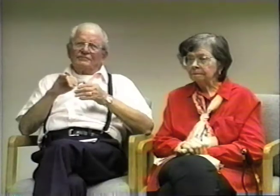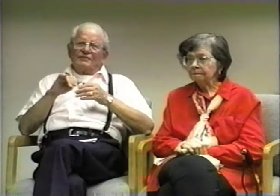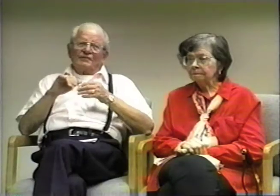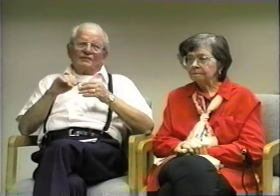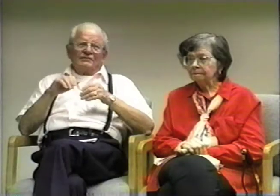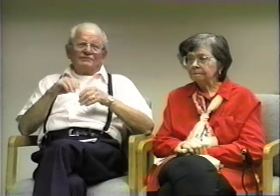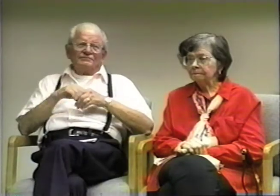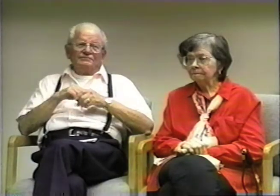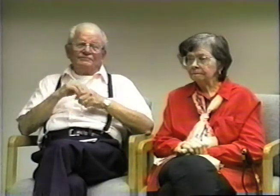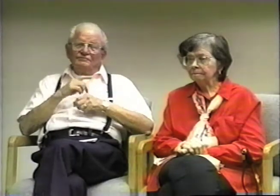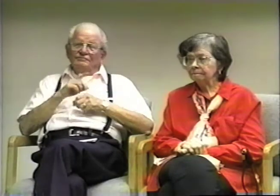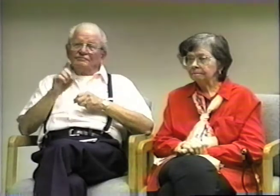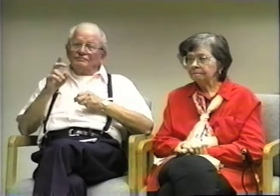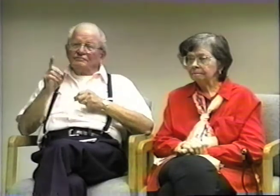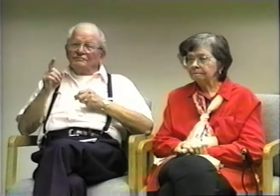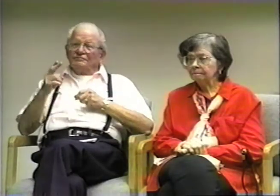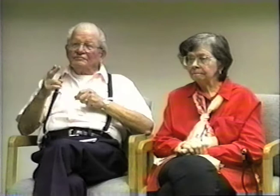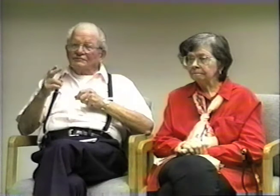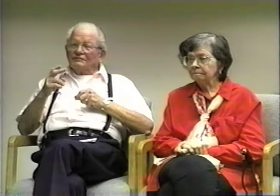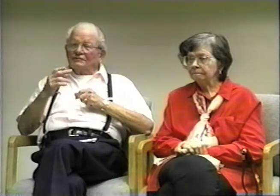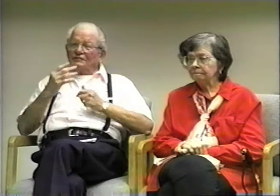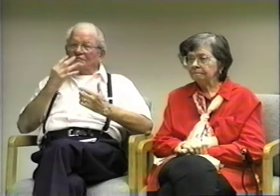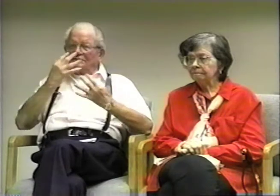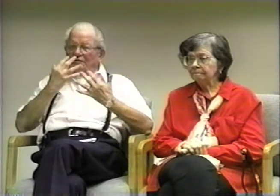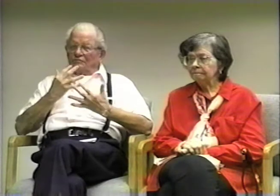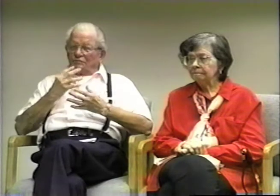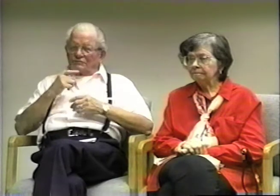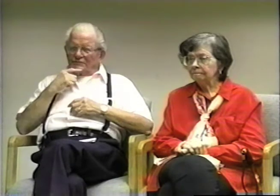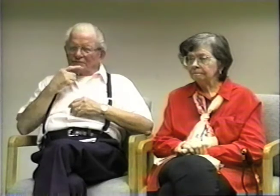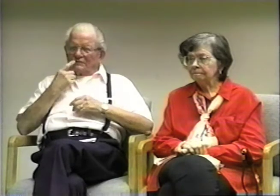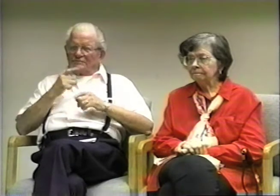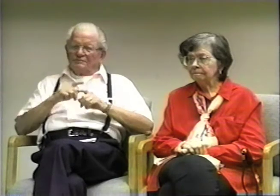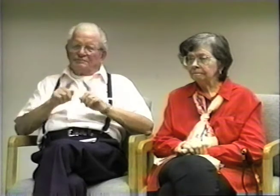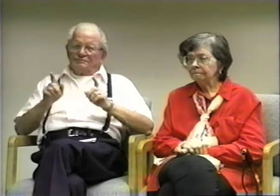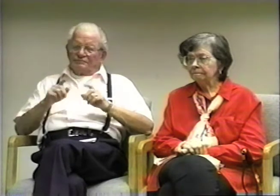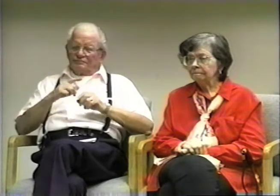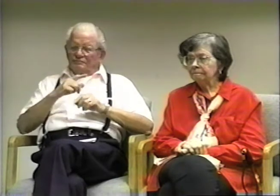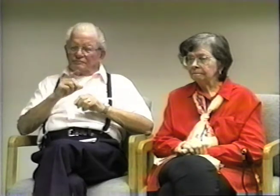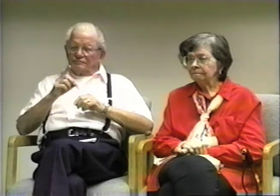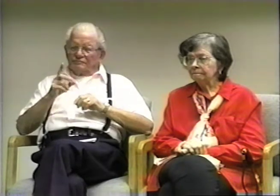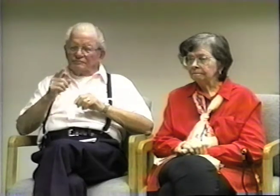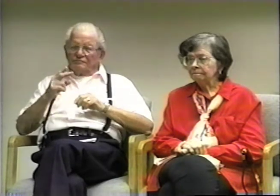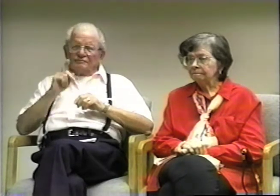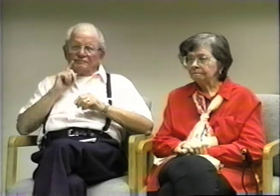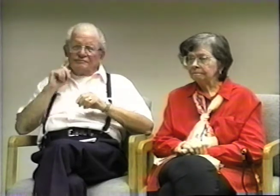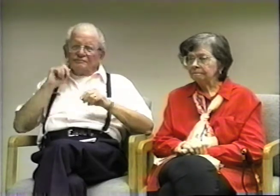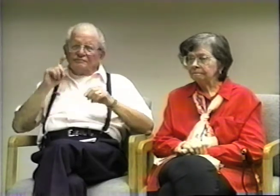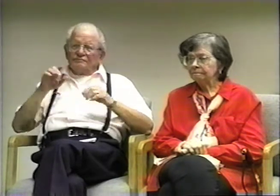It's sad to say, but I feel that the Deaf community